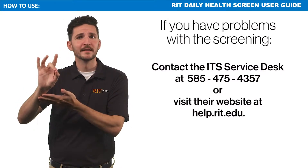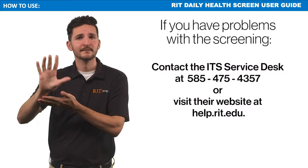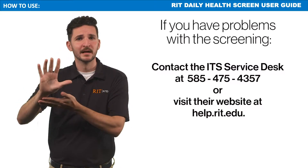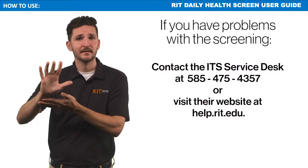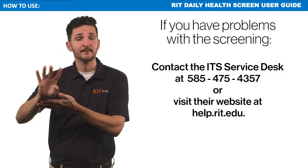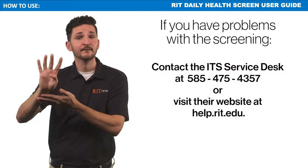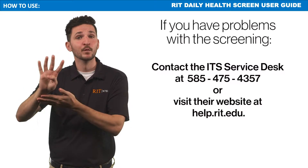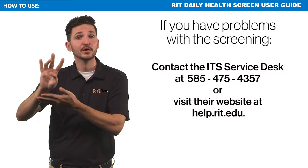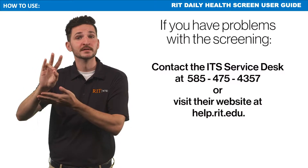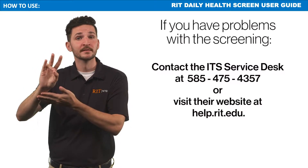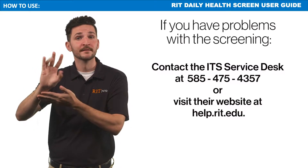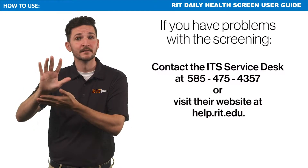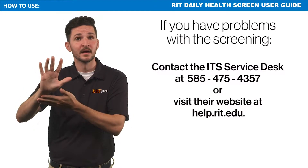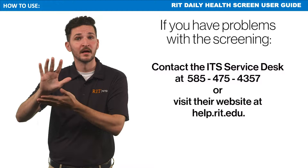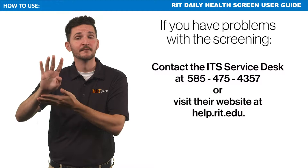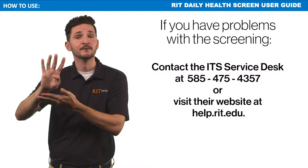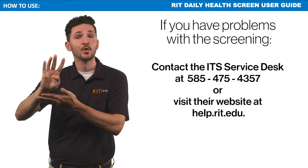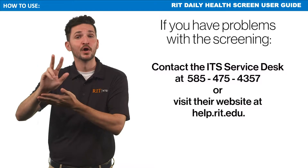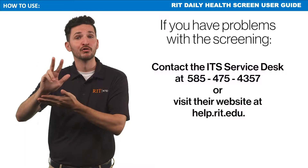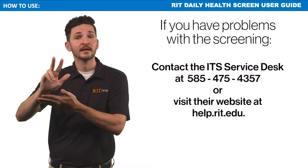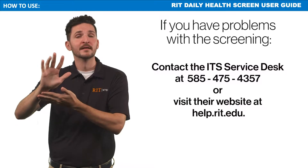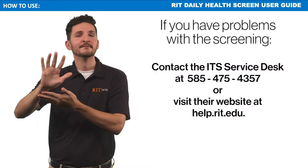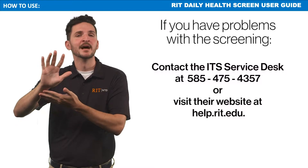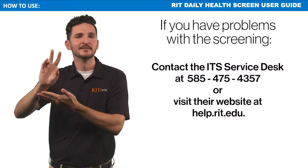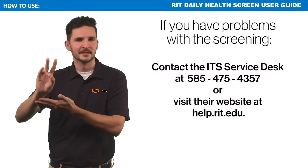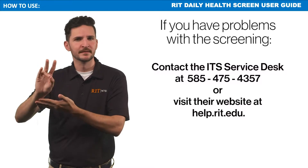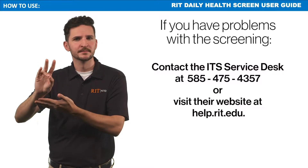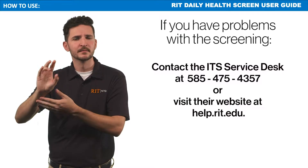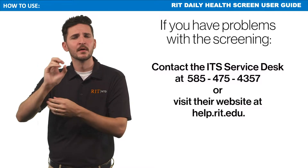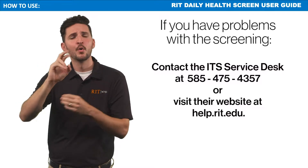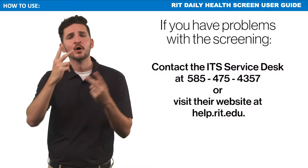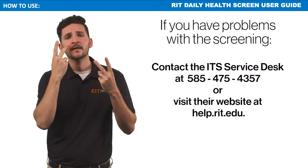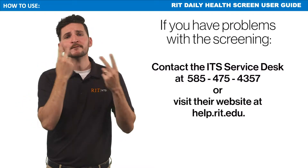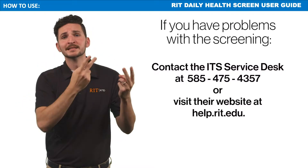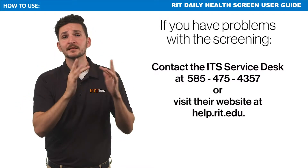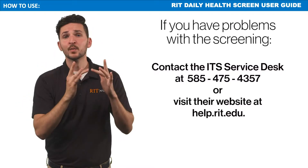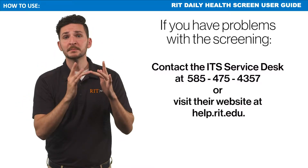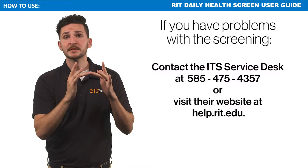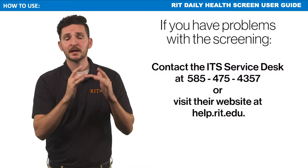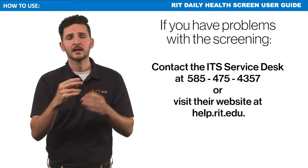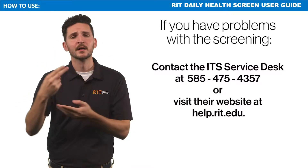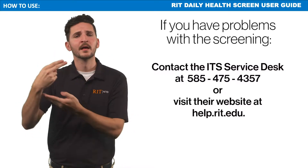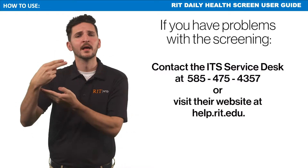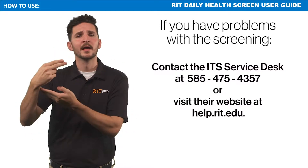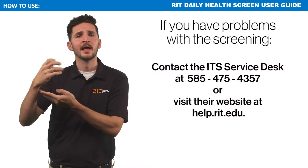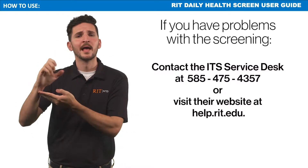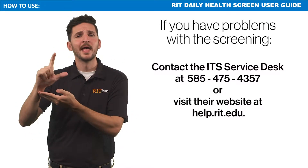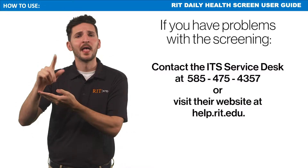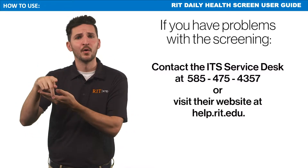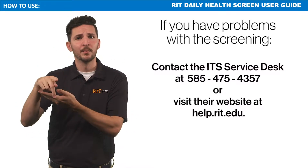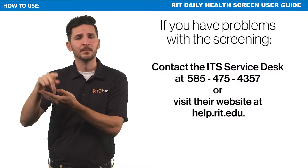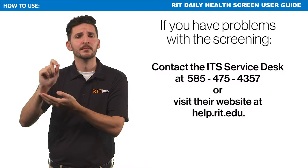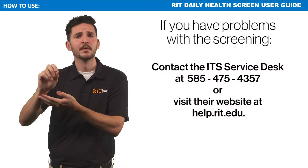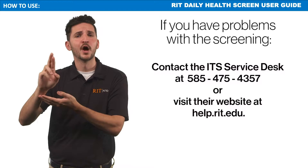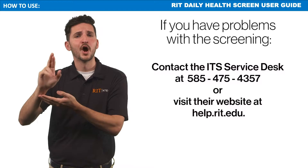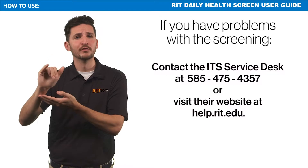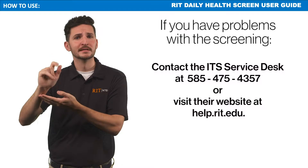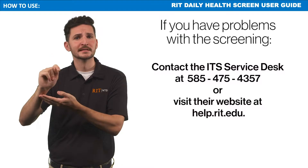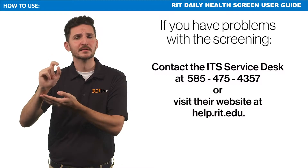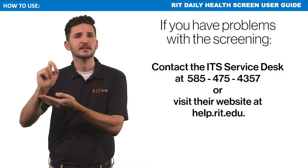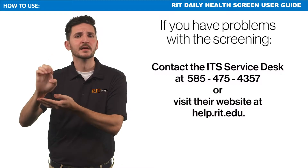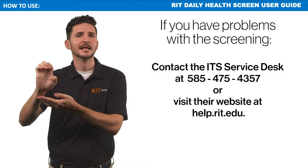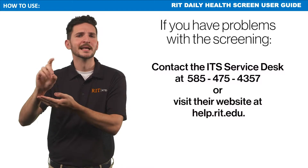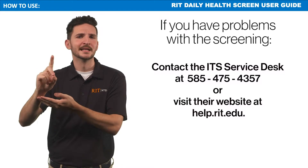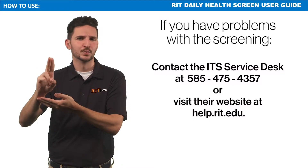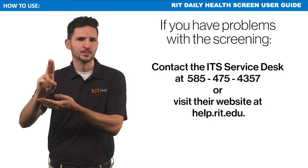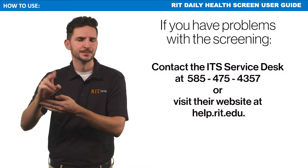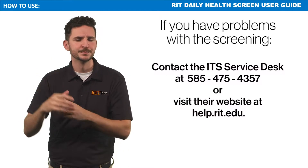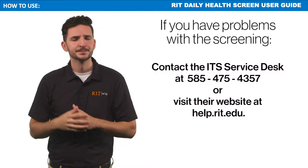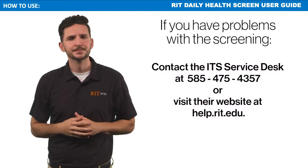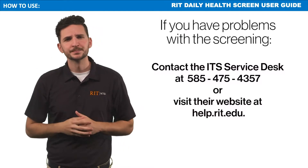585-475-4357 or visit their website at help.rit.edu.